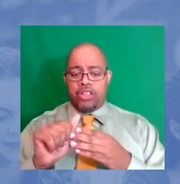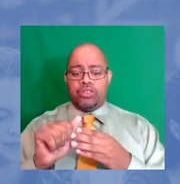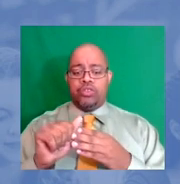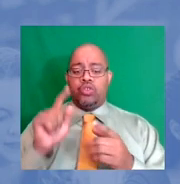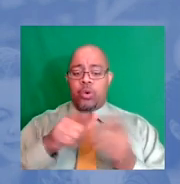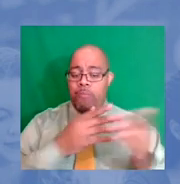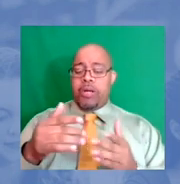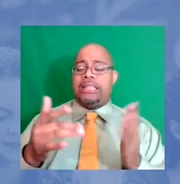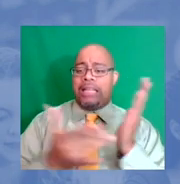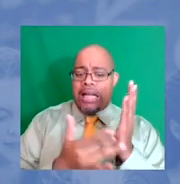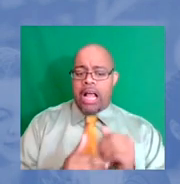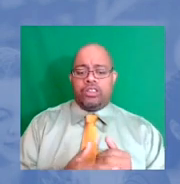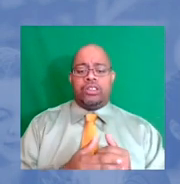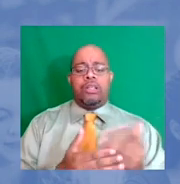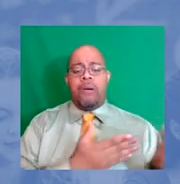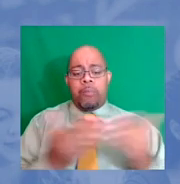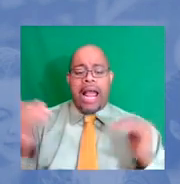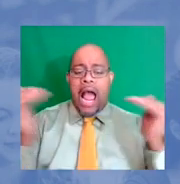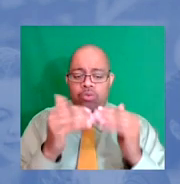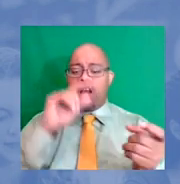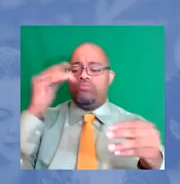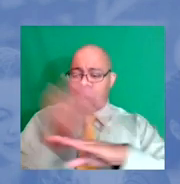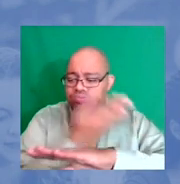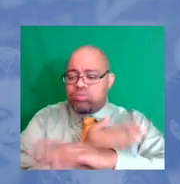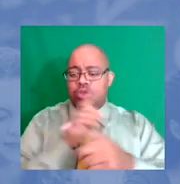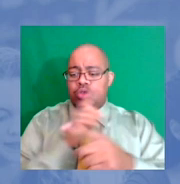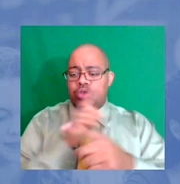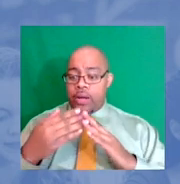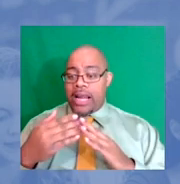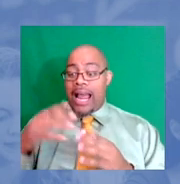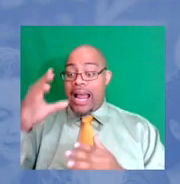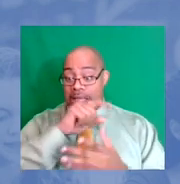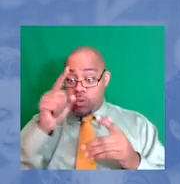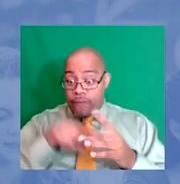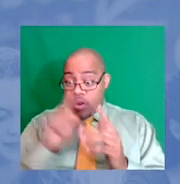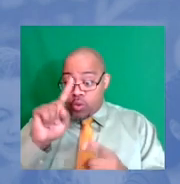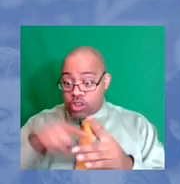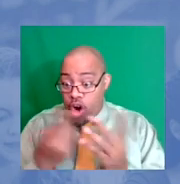SCHOOLS TO OUR COMMUNITY AND GUESS WHERE WE STARTED FIRST? WE STARTED FIRST WITH A COMMUNITIES